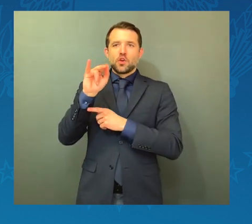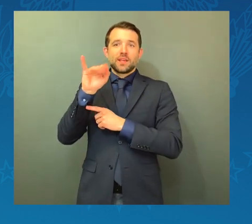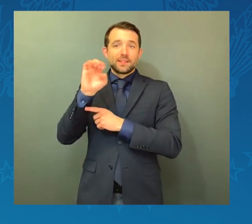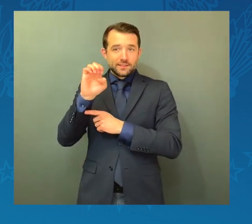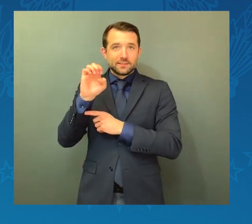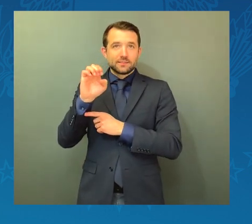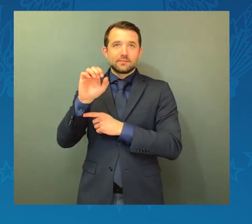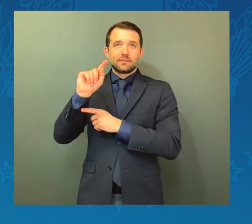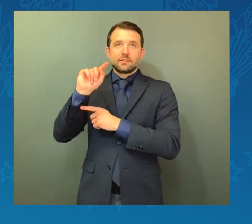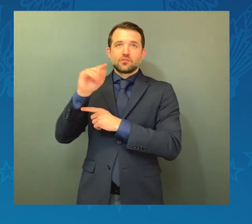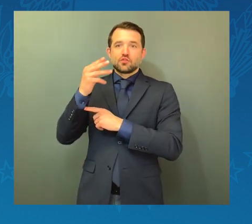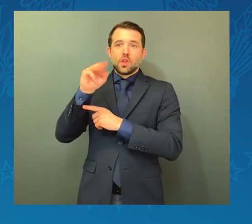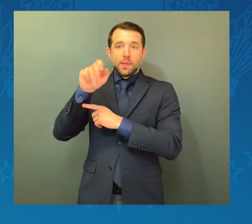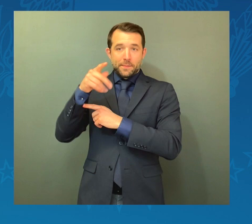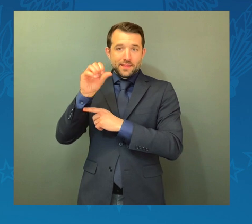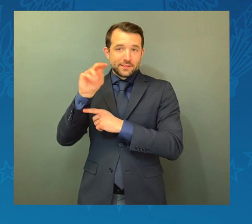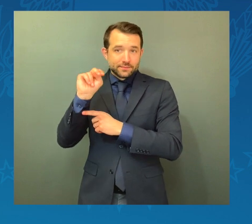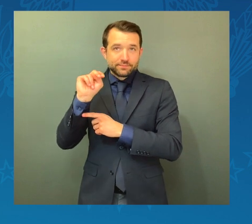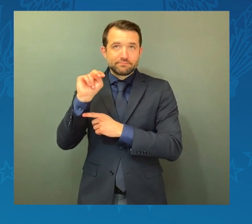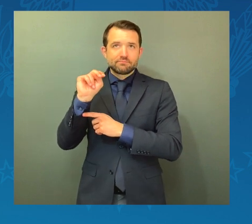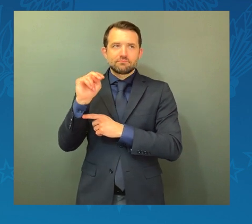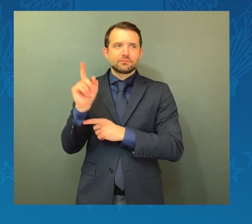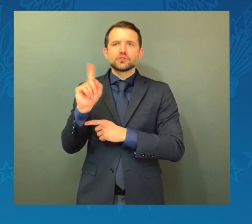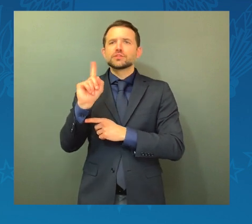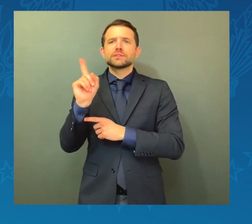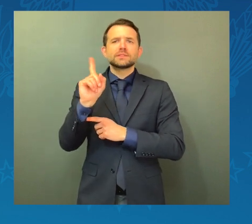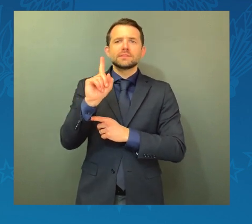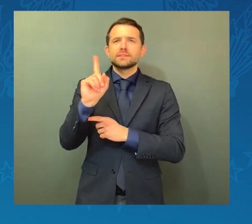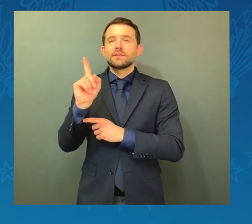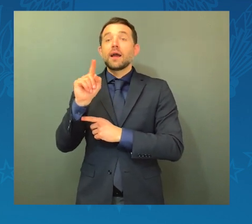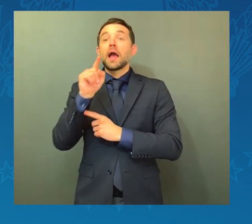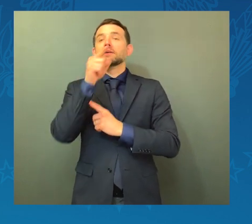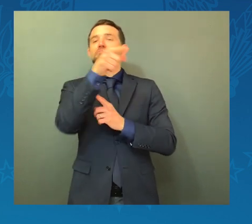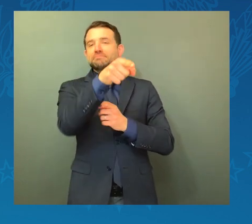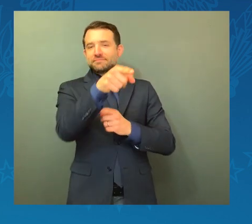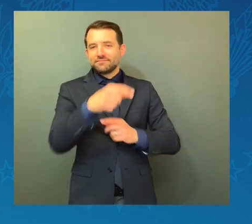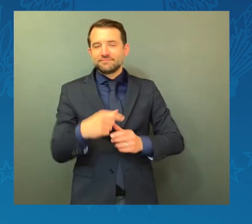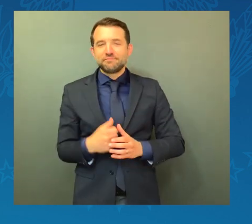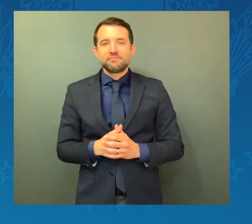I will tell you,